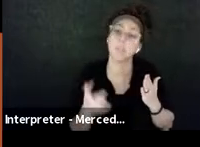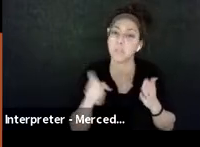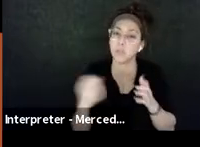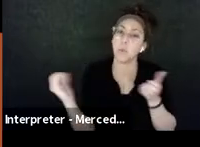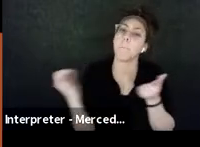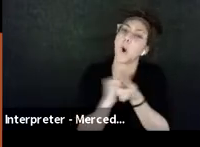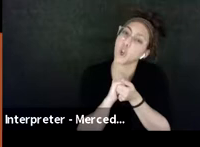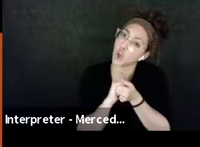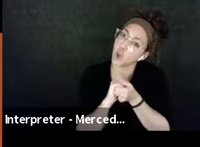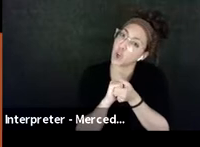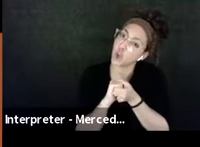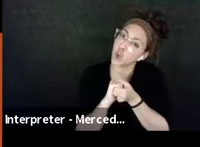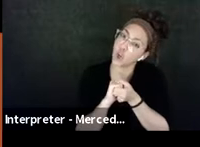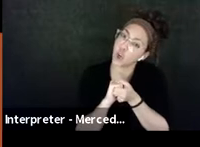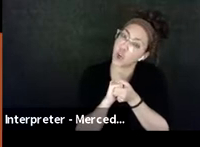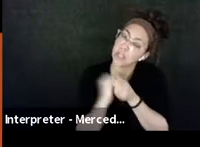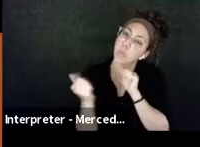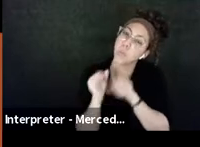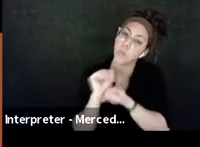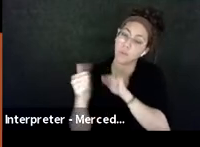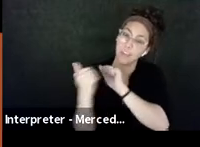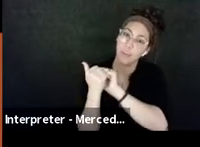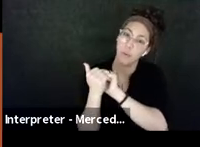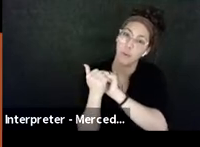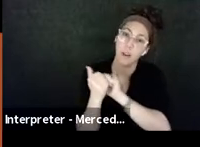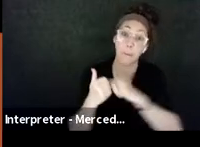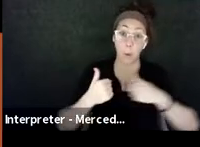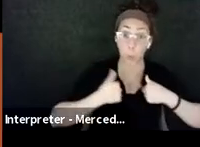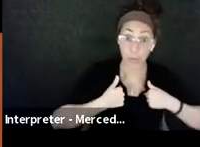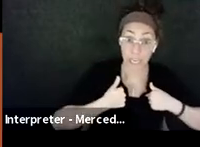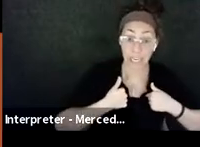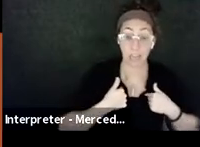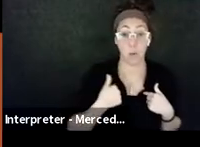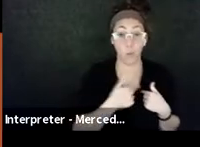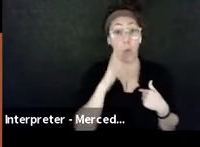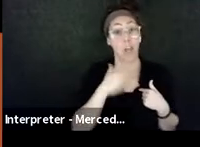Natalie Chavez: In order for us to make those things happen, but we will not have dorms. That's not something that we're ever really going to pursue